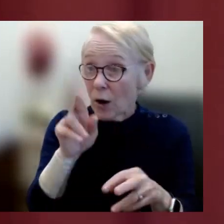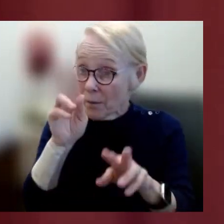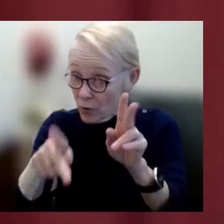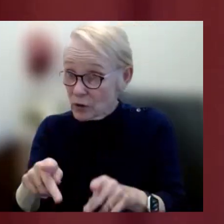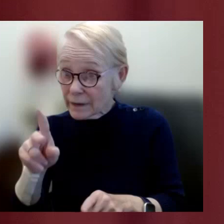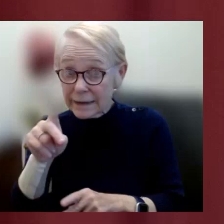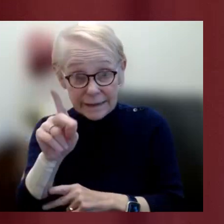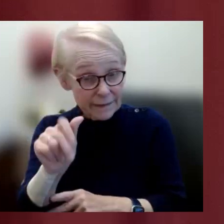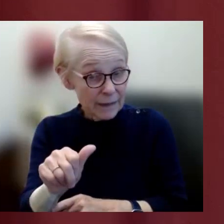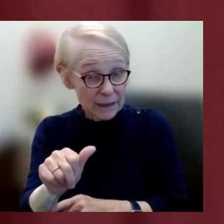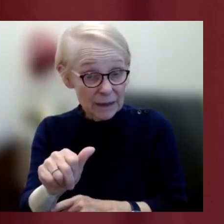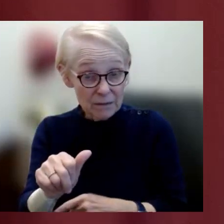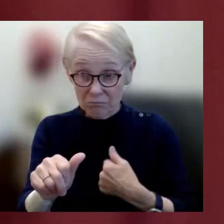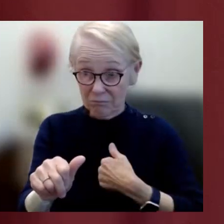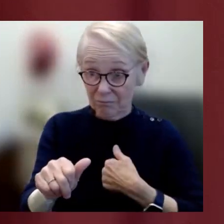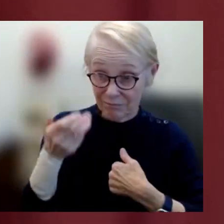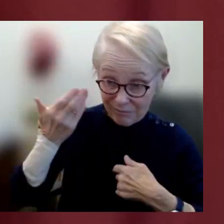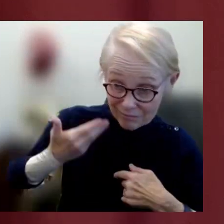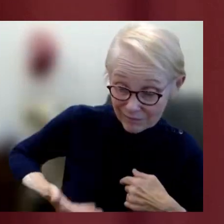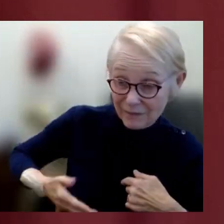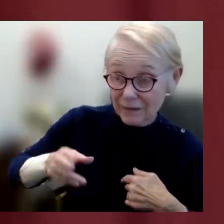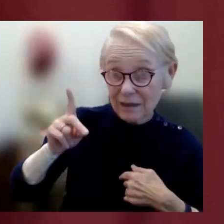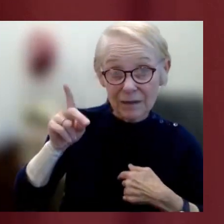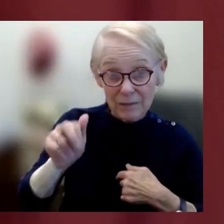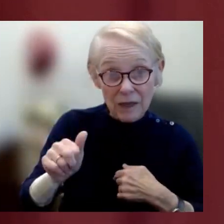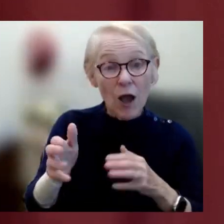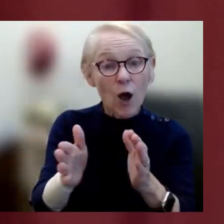if you do have a disability you also have the option of requesting an absentee ballot and